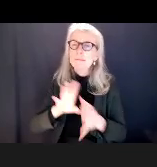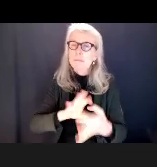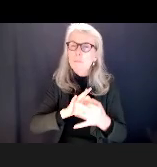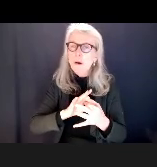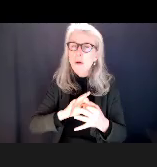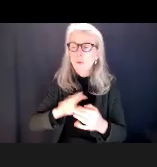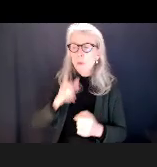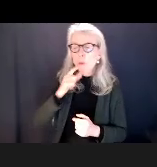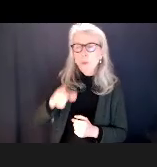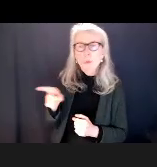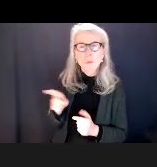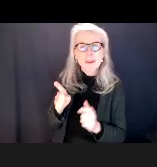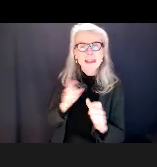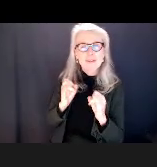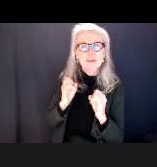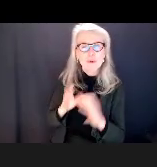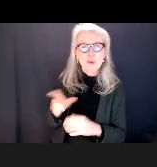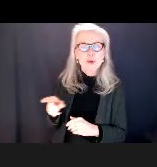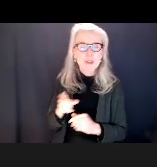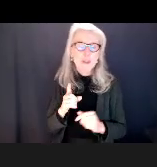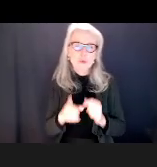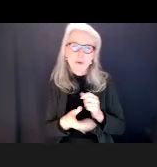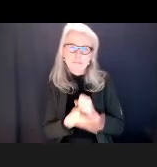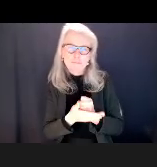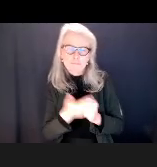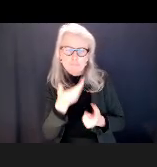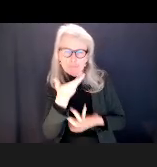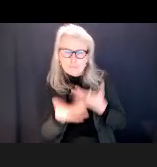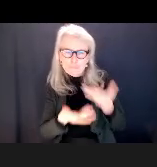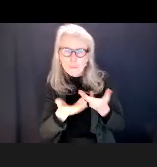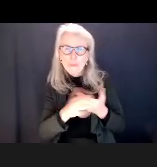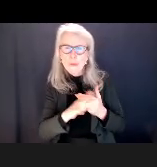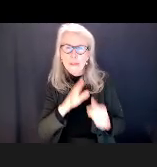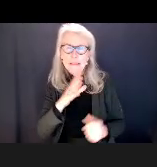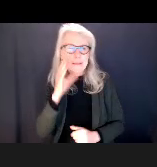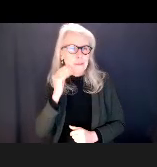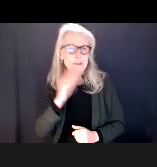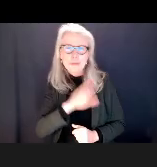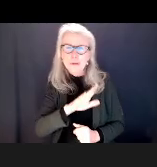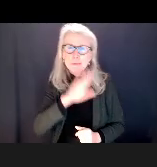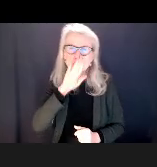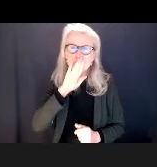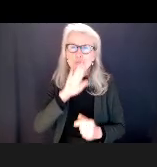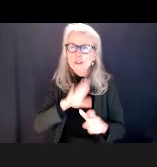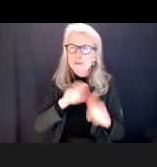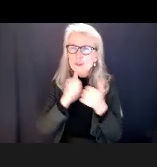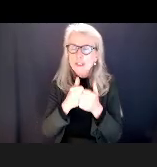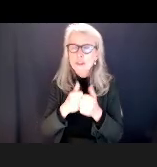about disability service work and the challenges they encountered. And most participants did